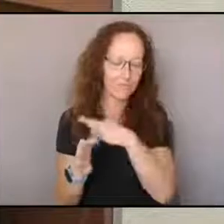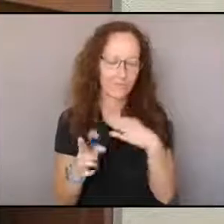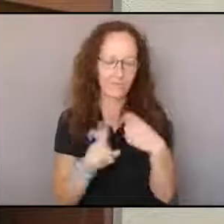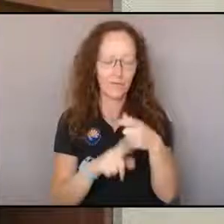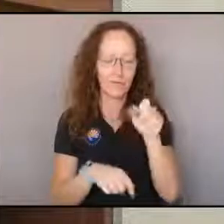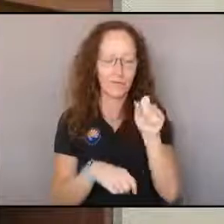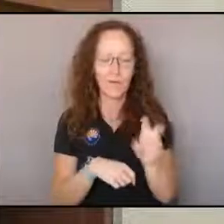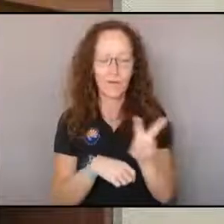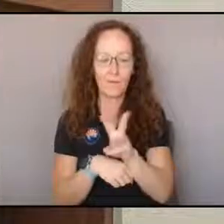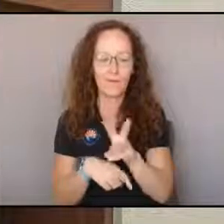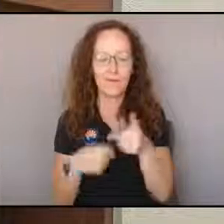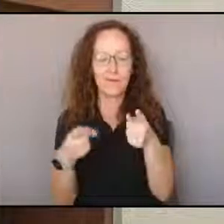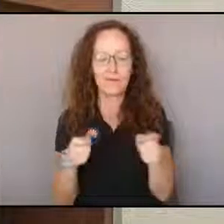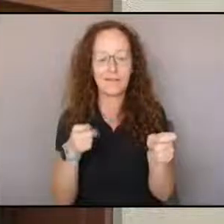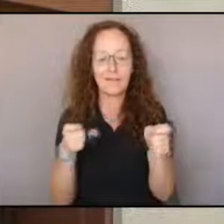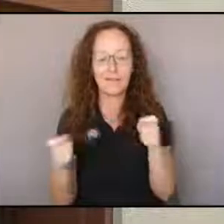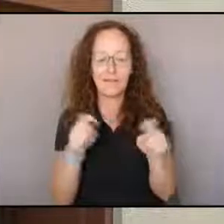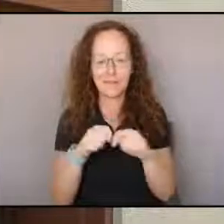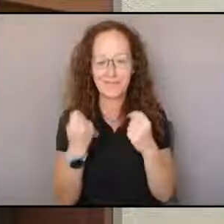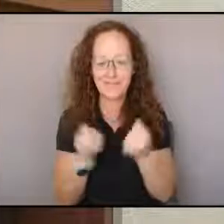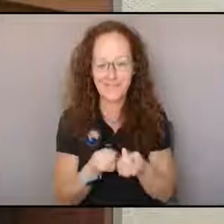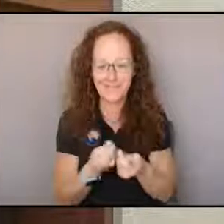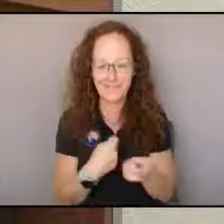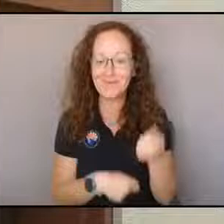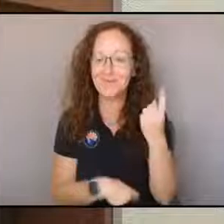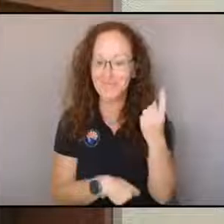WITH SOUTHWEST INCIDENT MANAGEMENT TEAM 1.